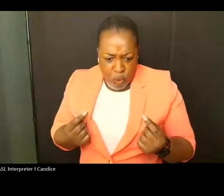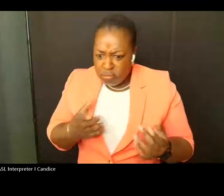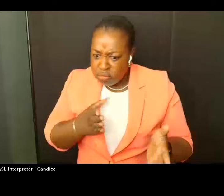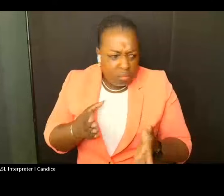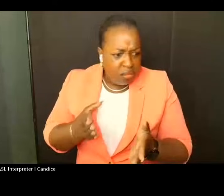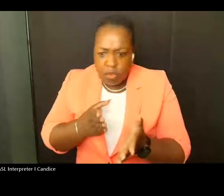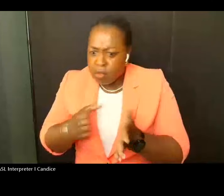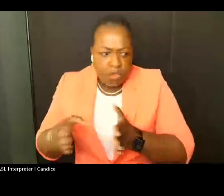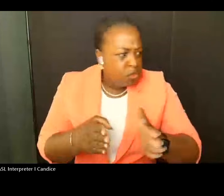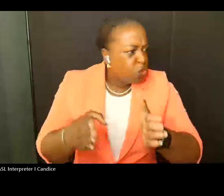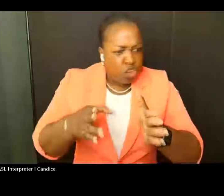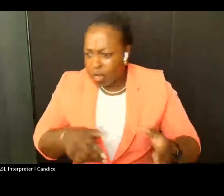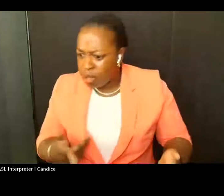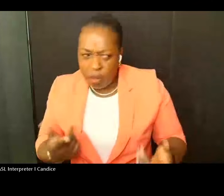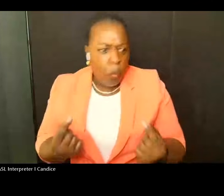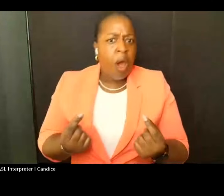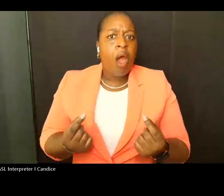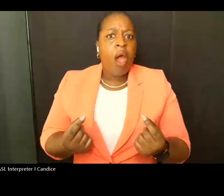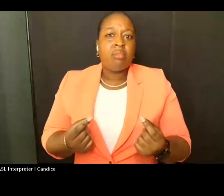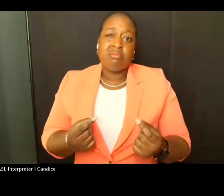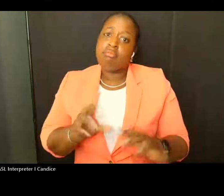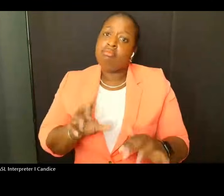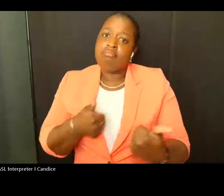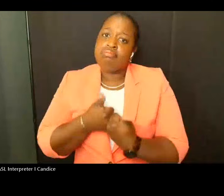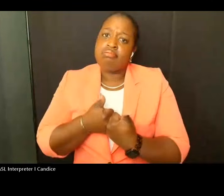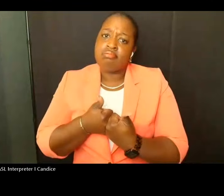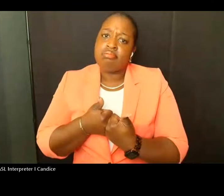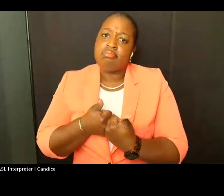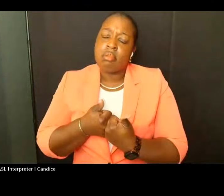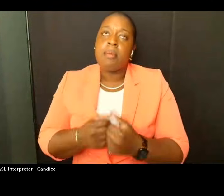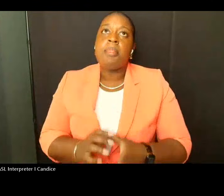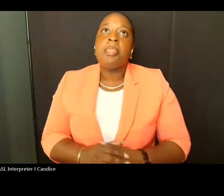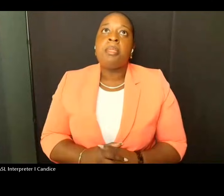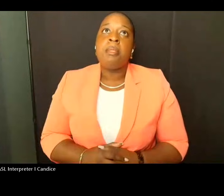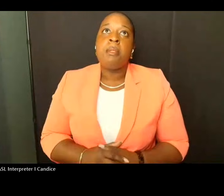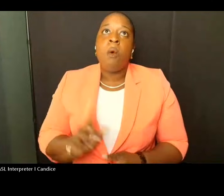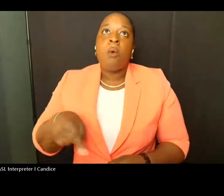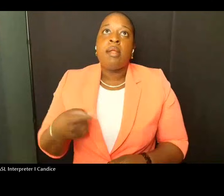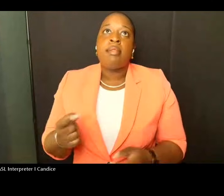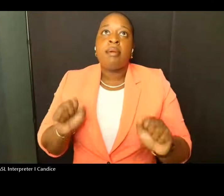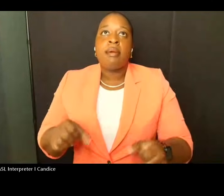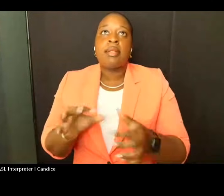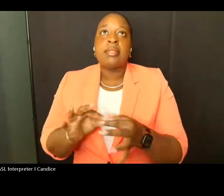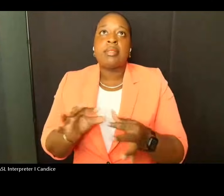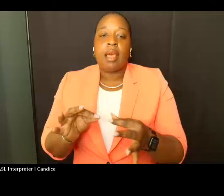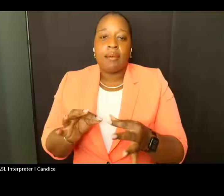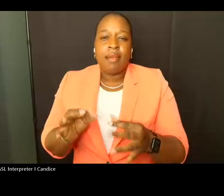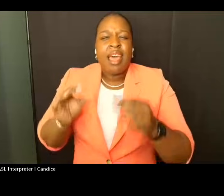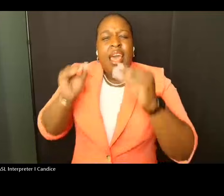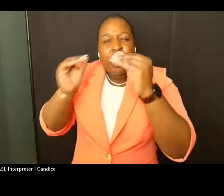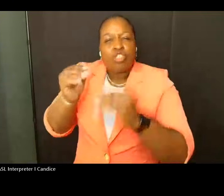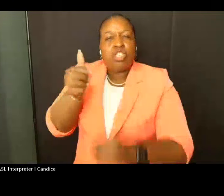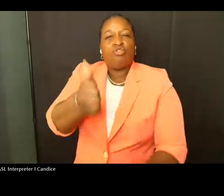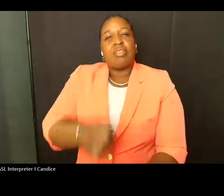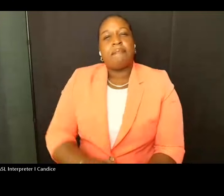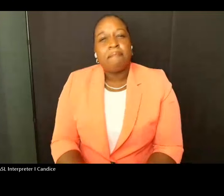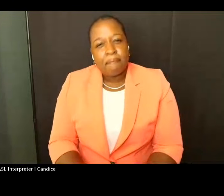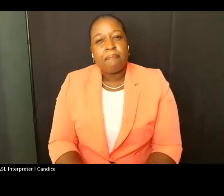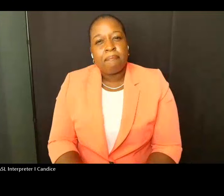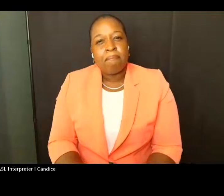but only thing I can say is educate yourself as much as you can build the